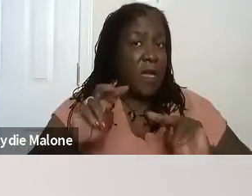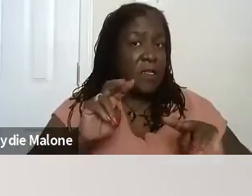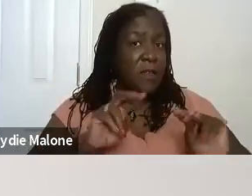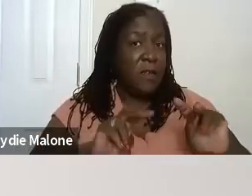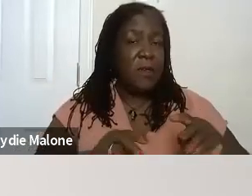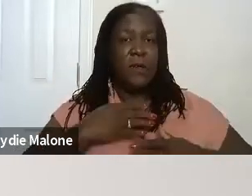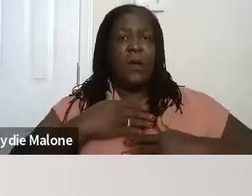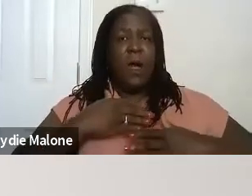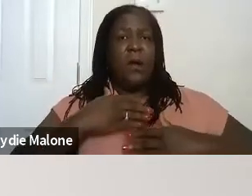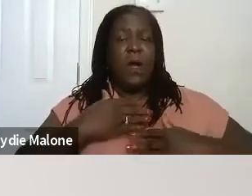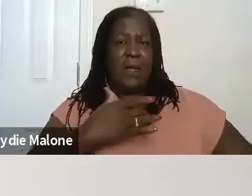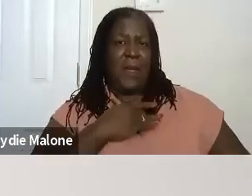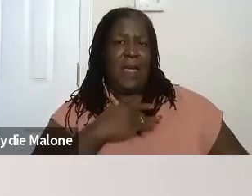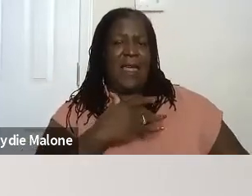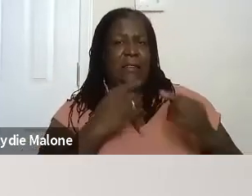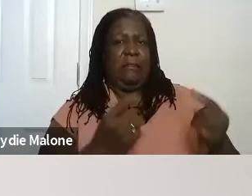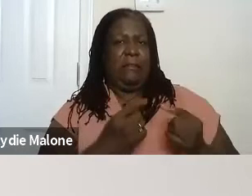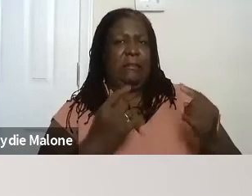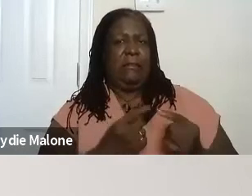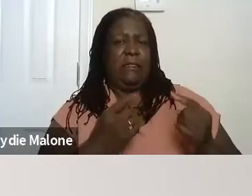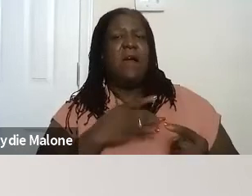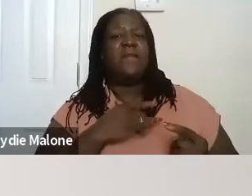chest pain, or feeling like your heart was pounding.